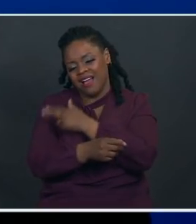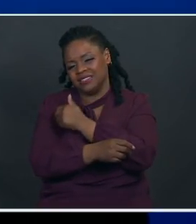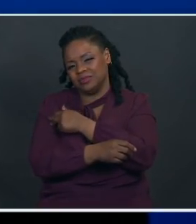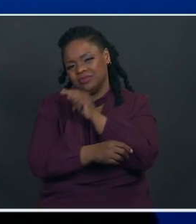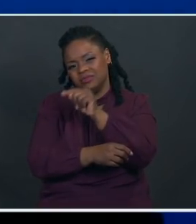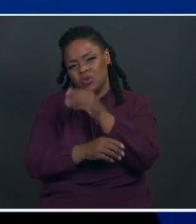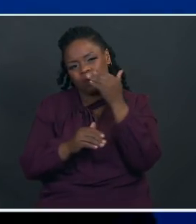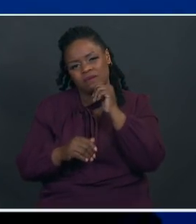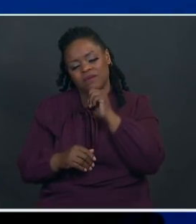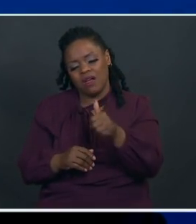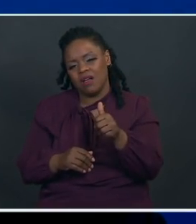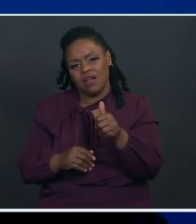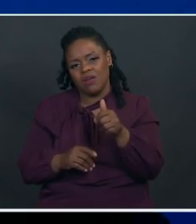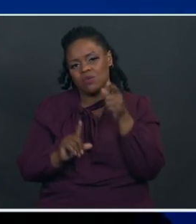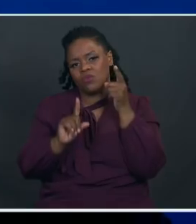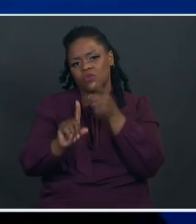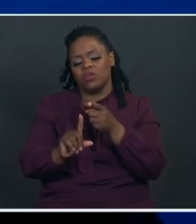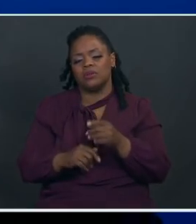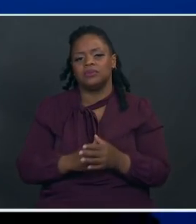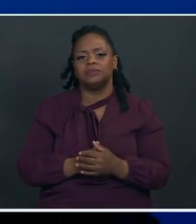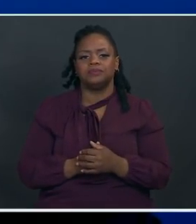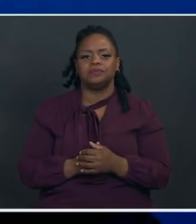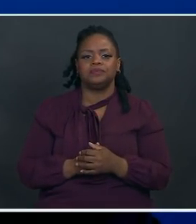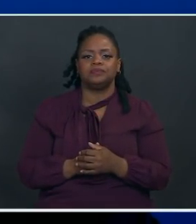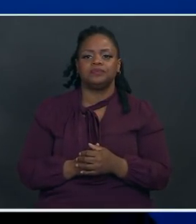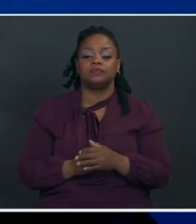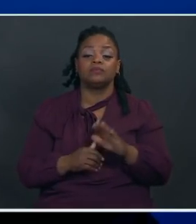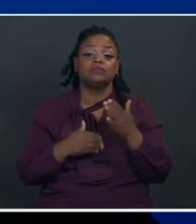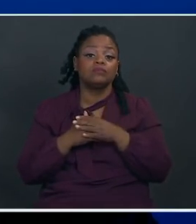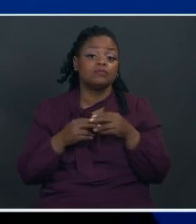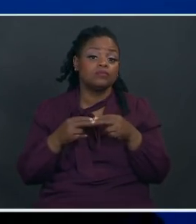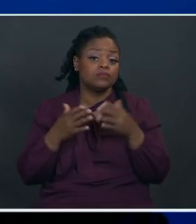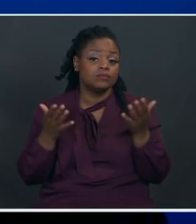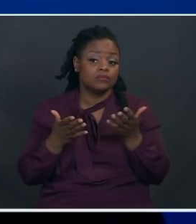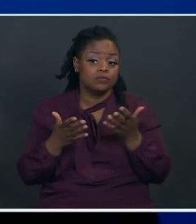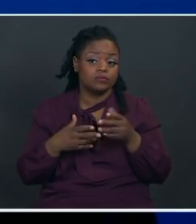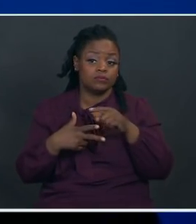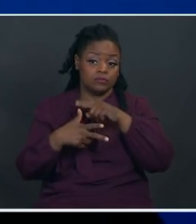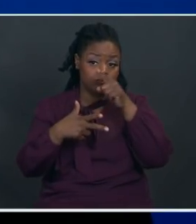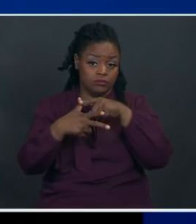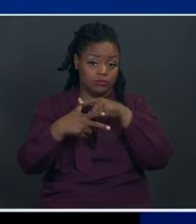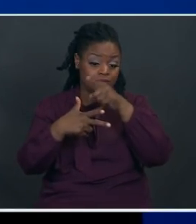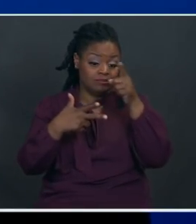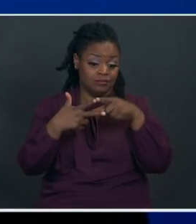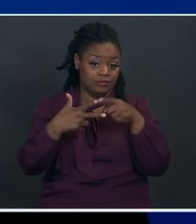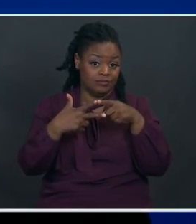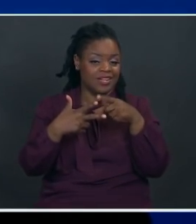If we can move on to the next slide and that is vaccines. As many of you know, now,